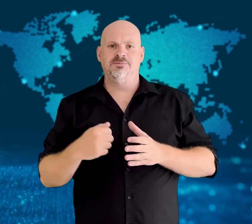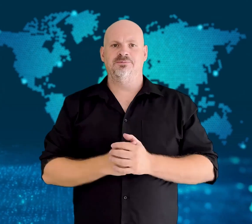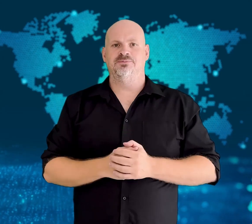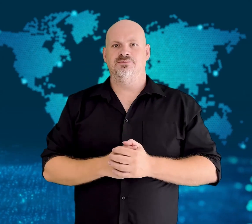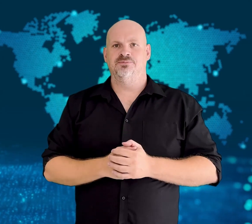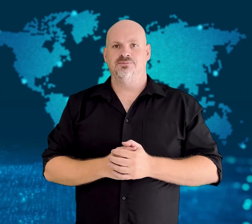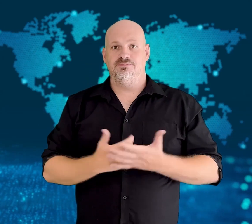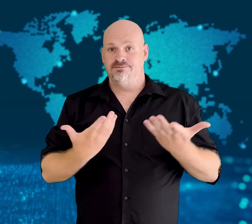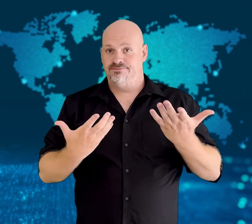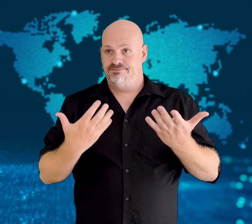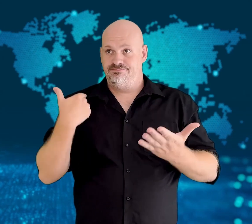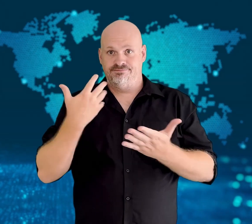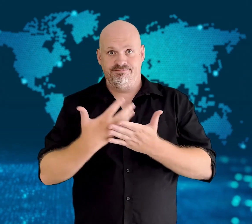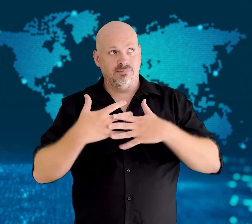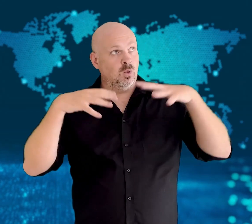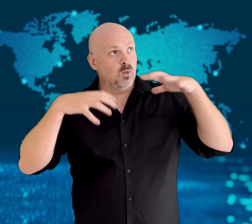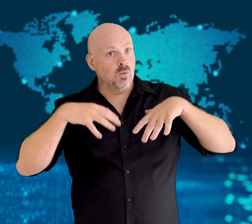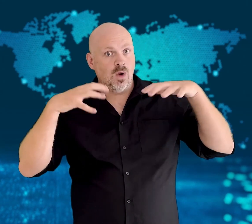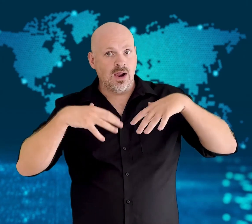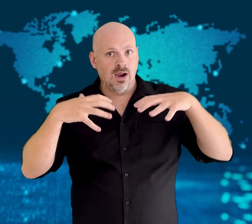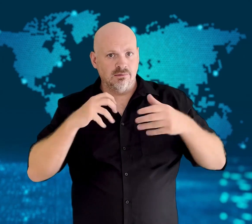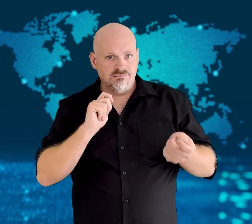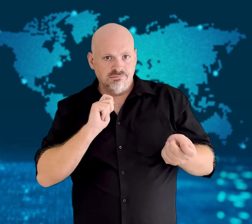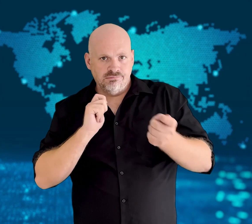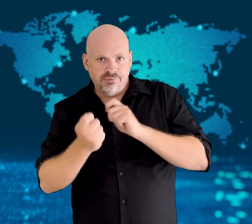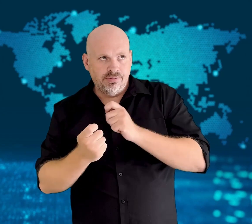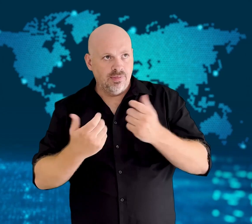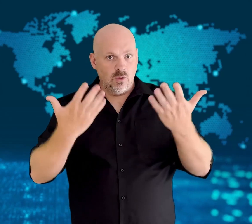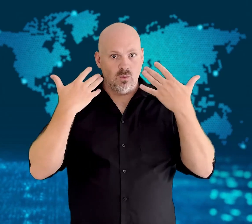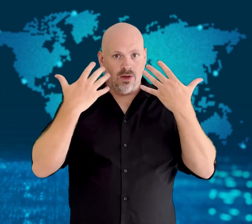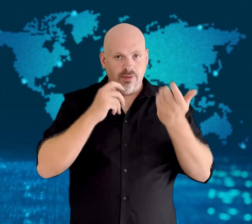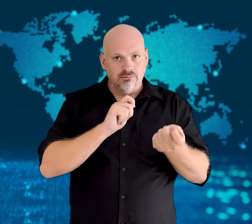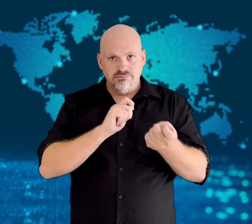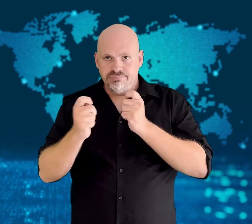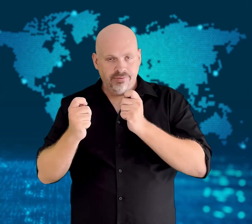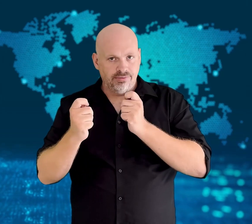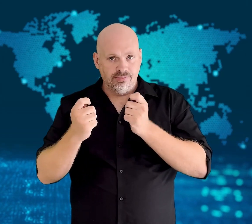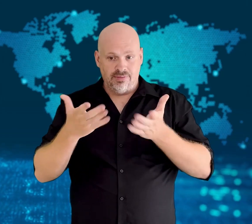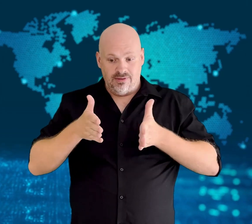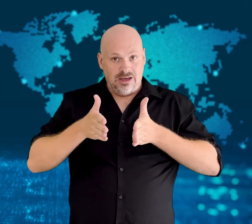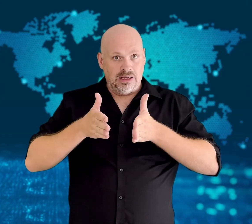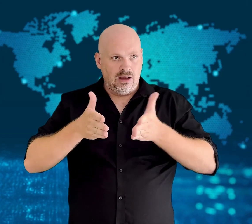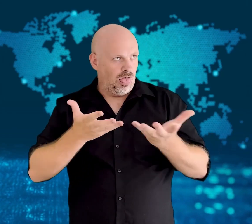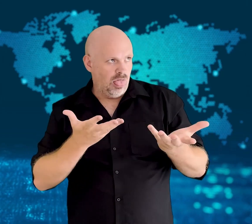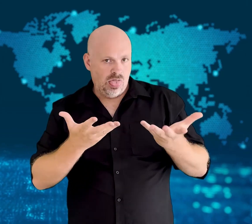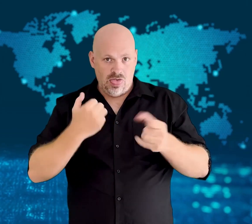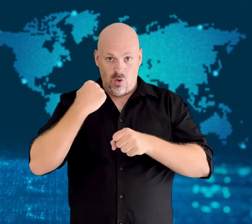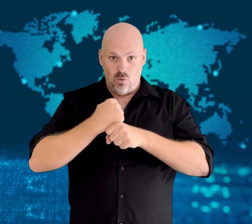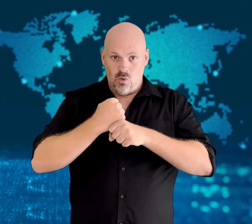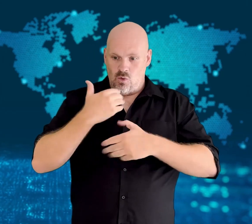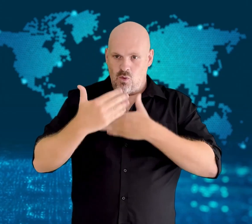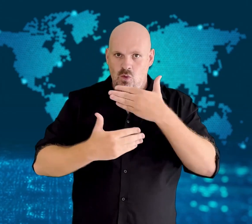The changes in rainfall and weather patterns are making